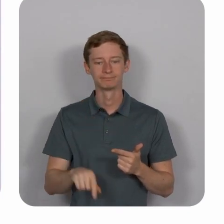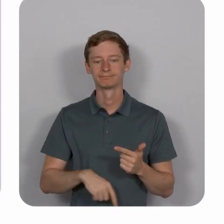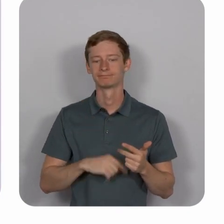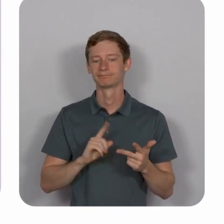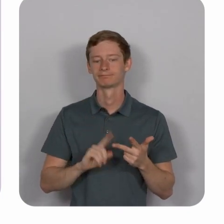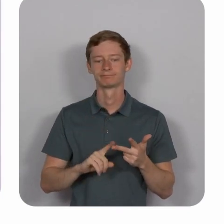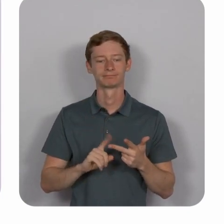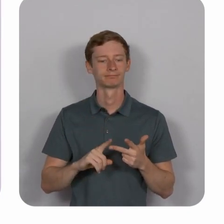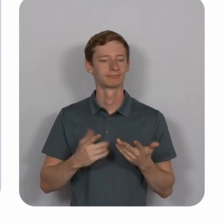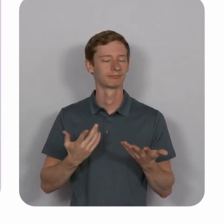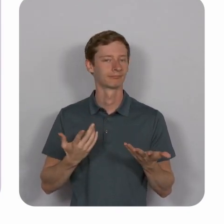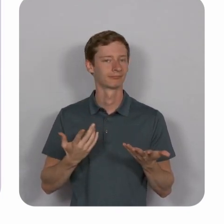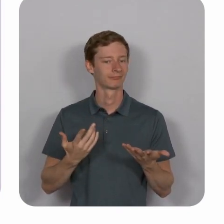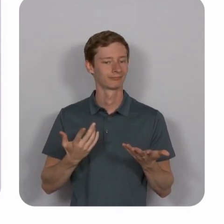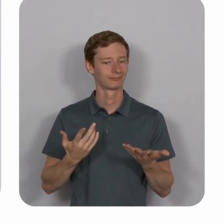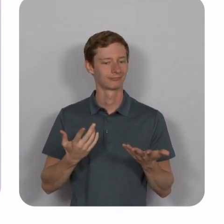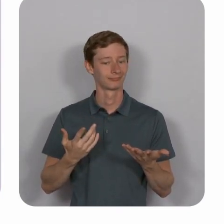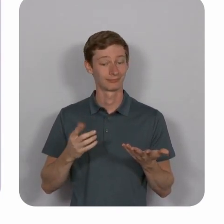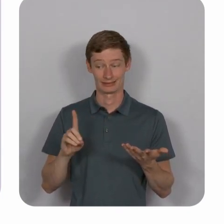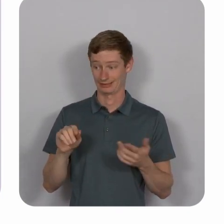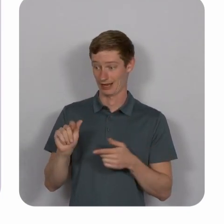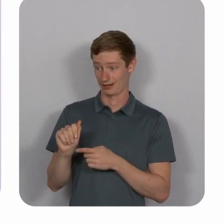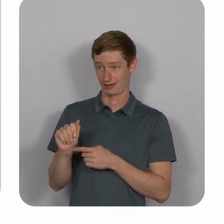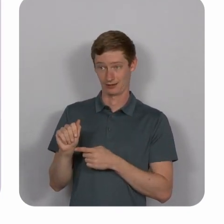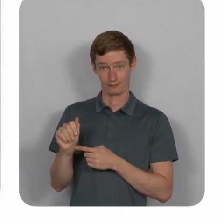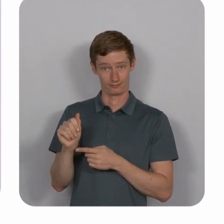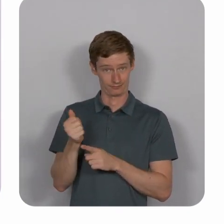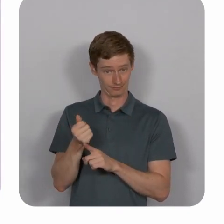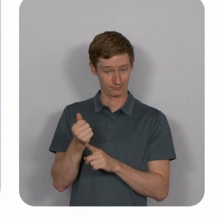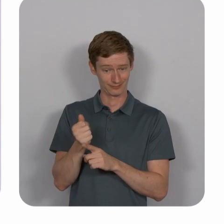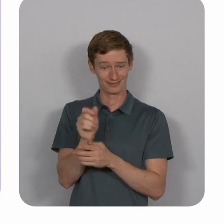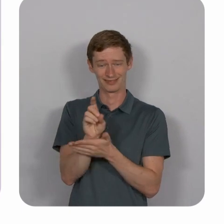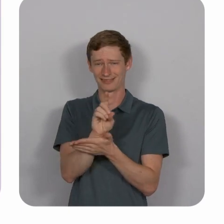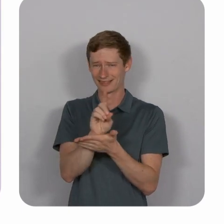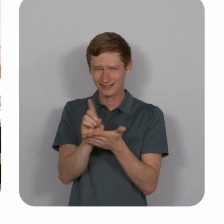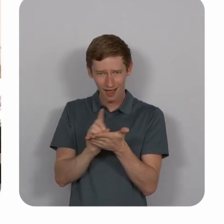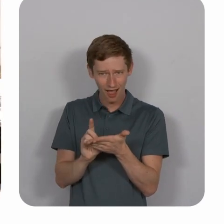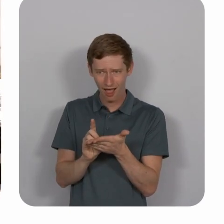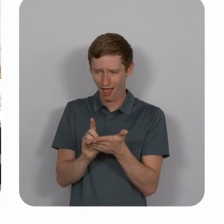The data that was designed and crafted to show